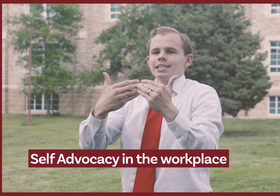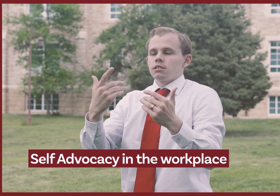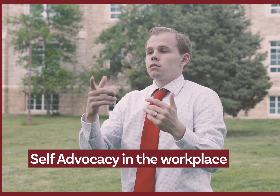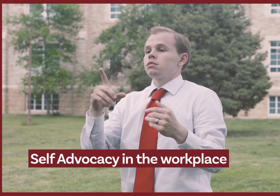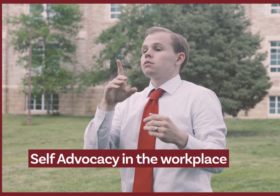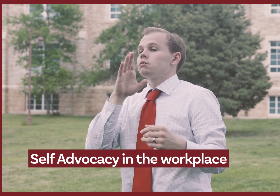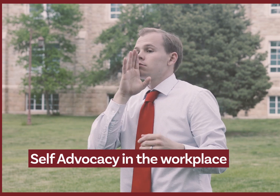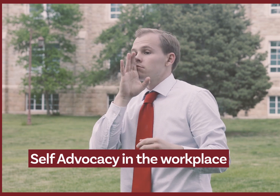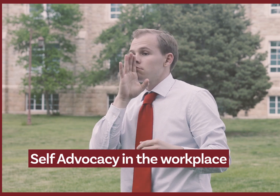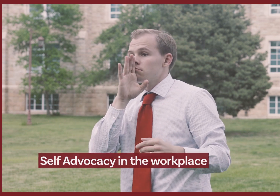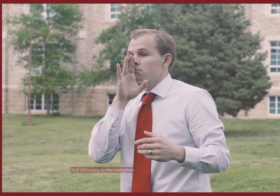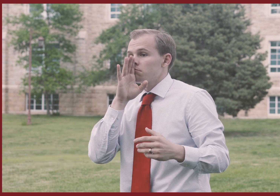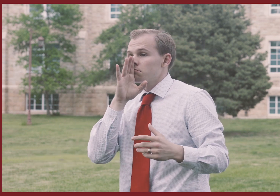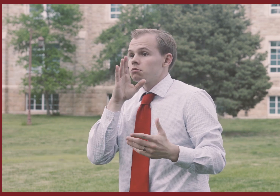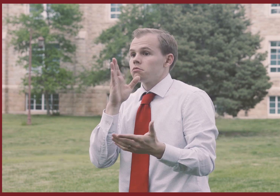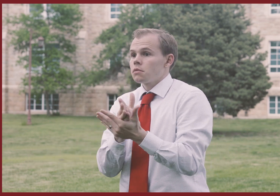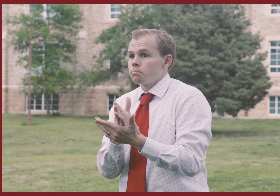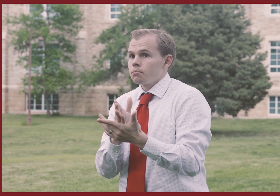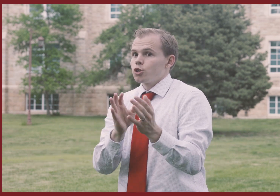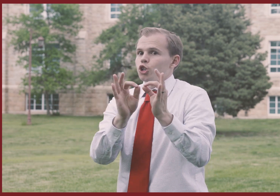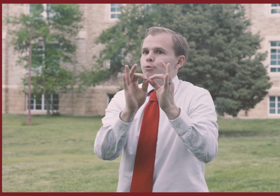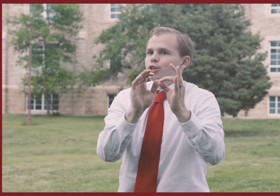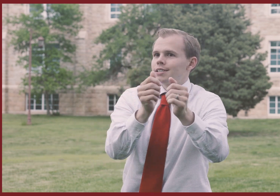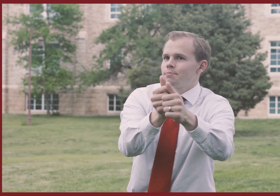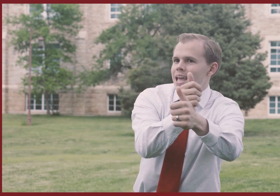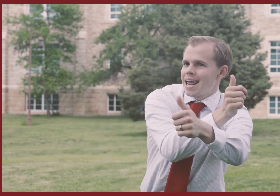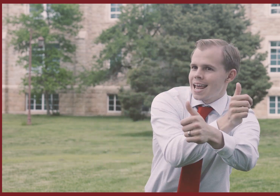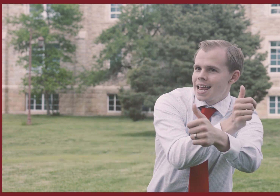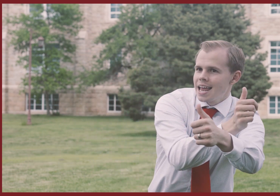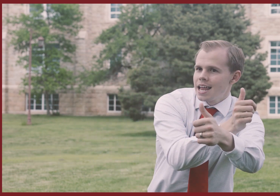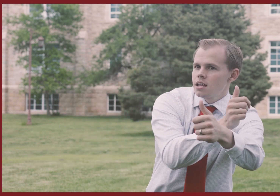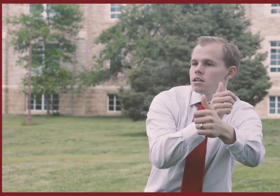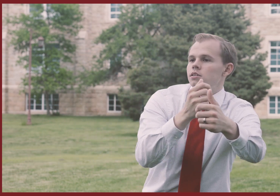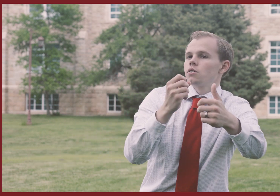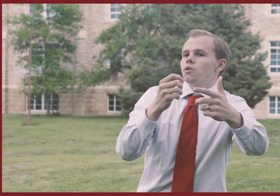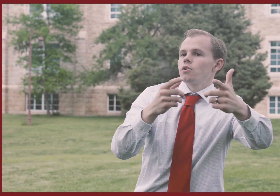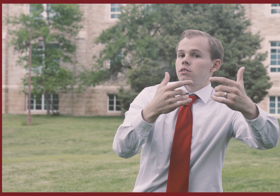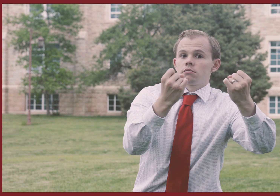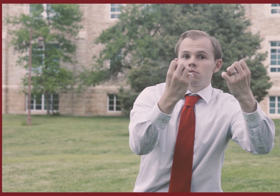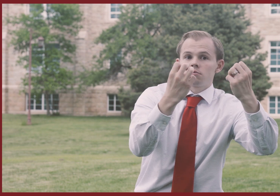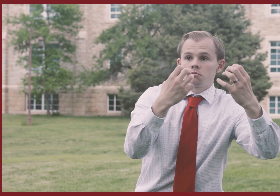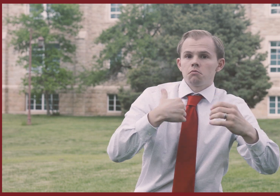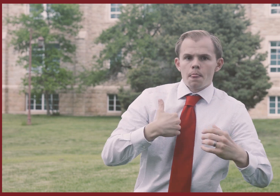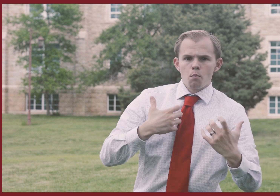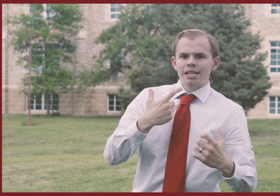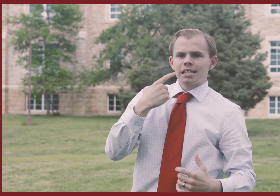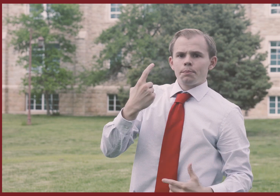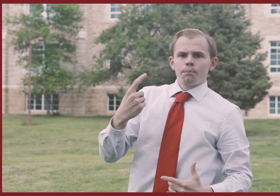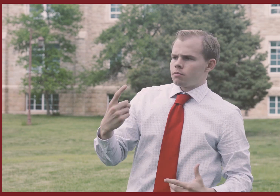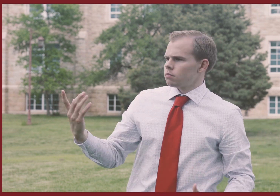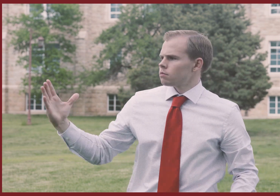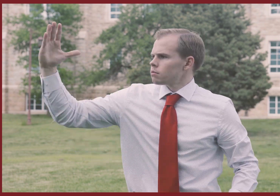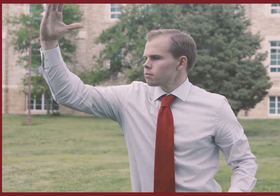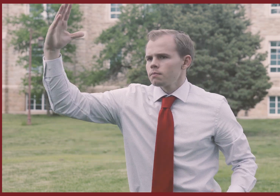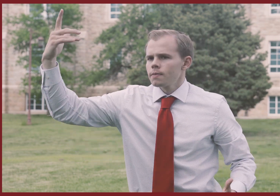Sometimes as the conversation's going and it stops, the interpreter's delayed, and so I want to say something